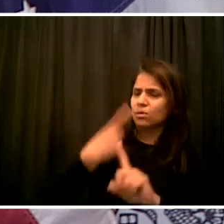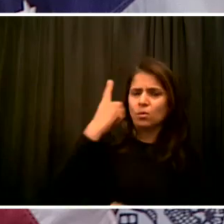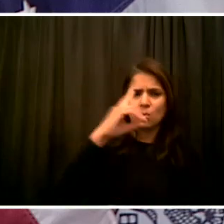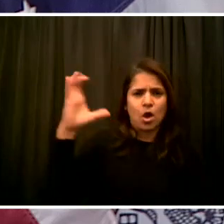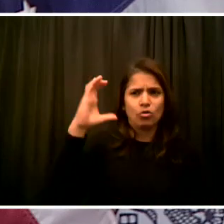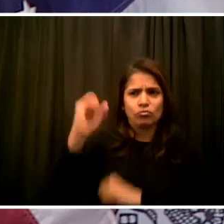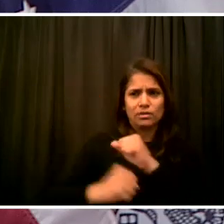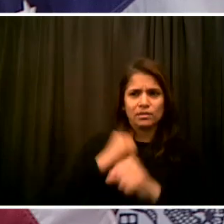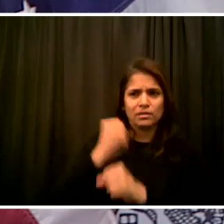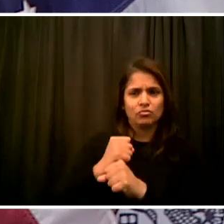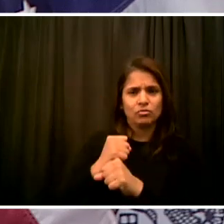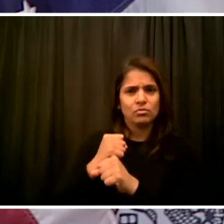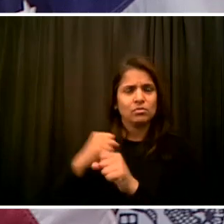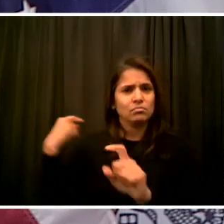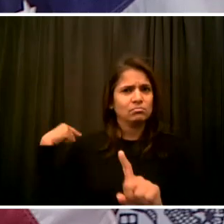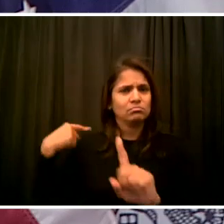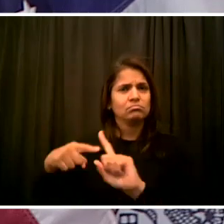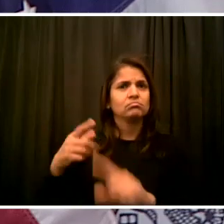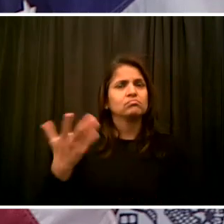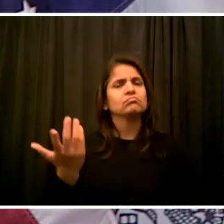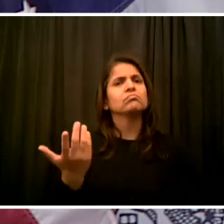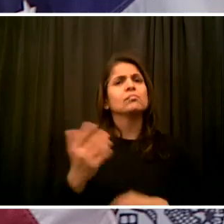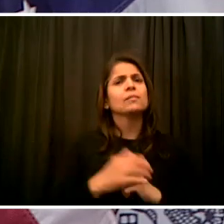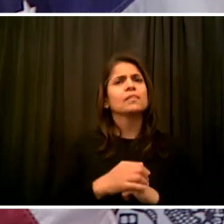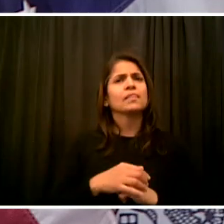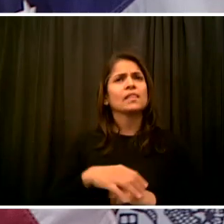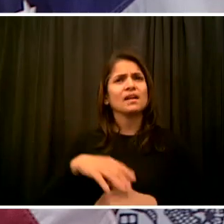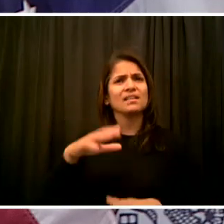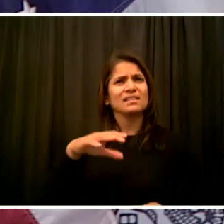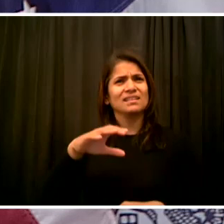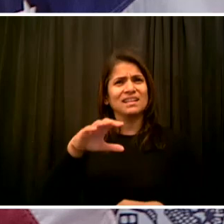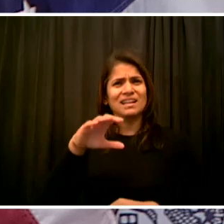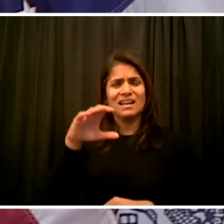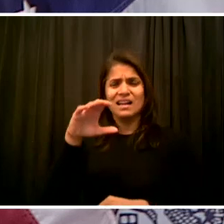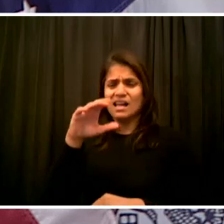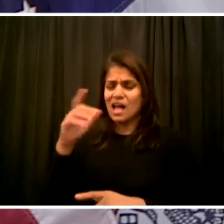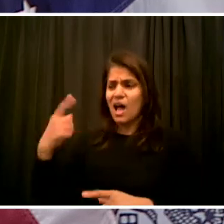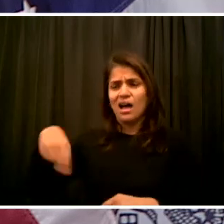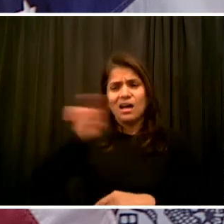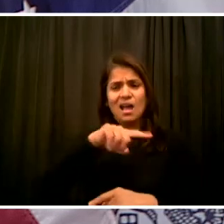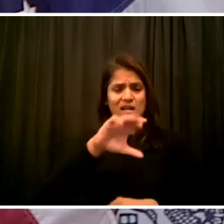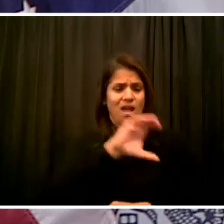DIFFERENT THAN WHAT YOU DO IN DAYTO--AYD POLICING IN NORMAL TIMES.